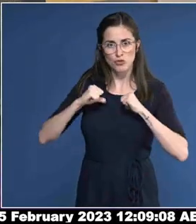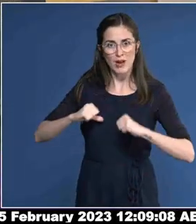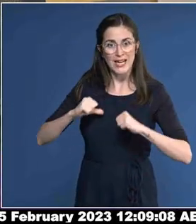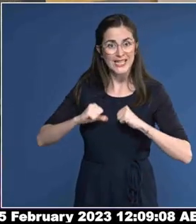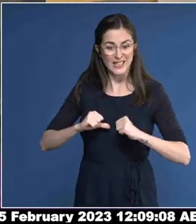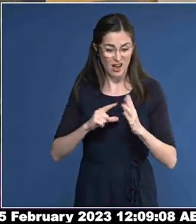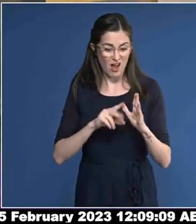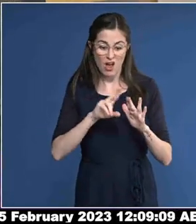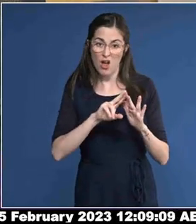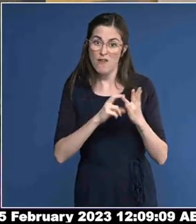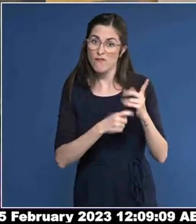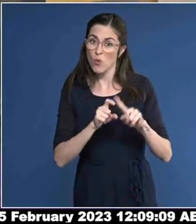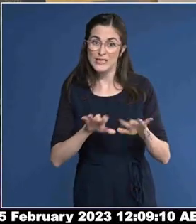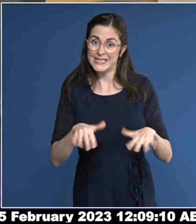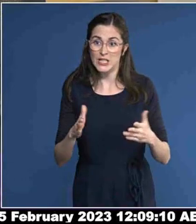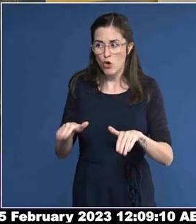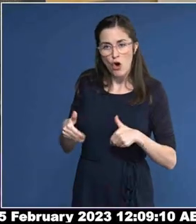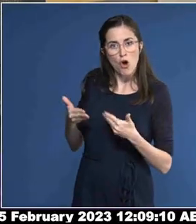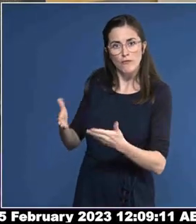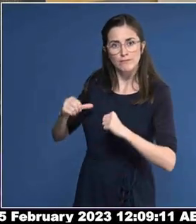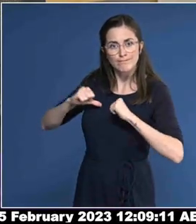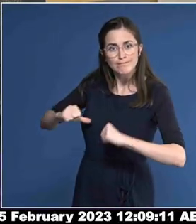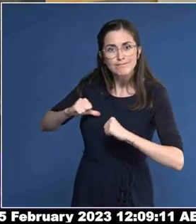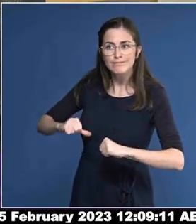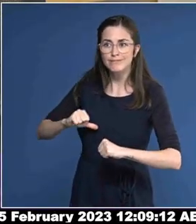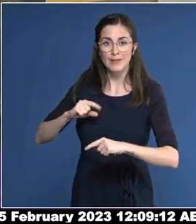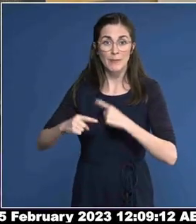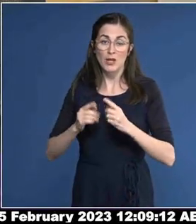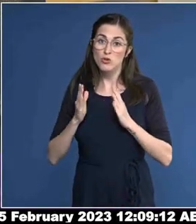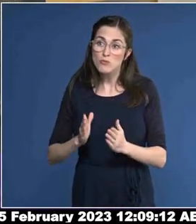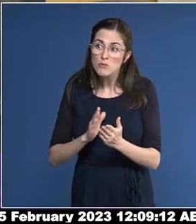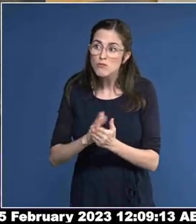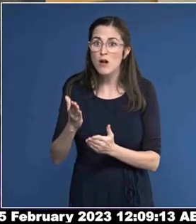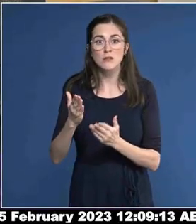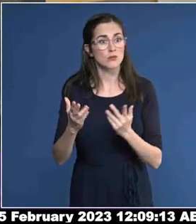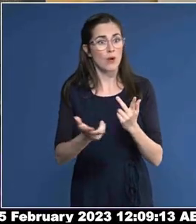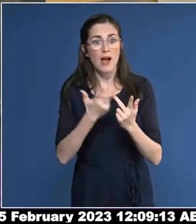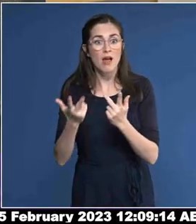with disability and service provision; and many directors had served on Afford's board